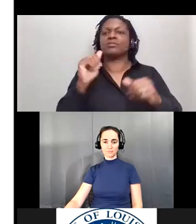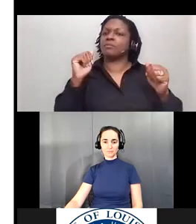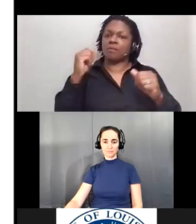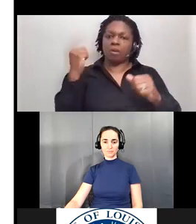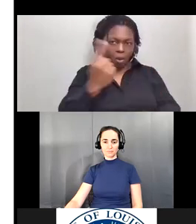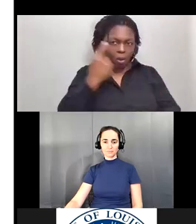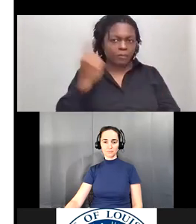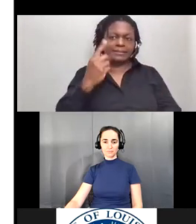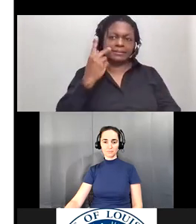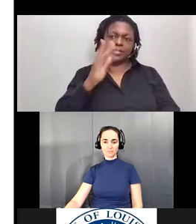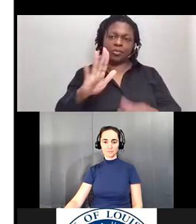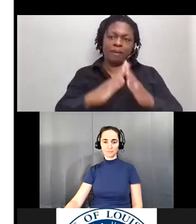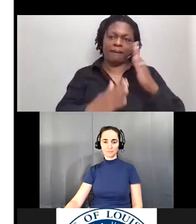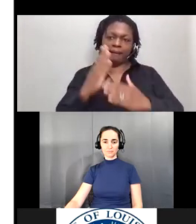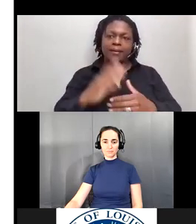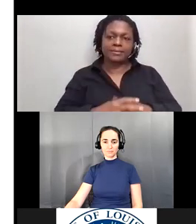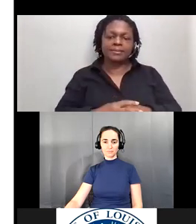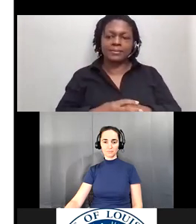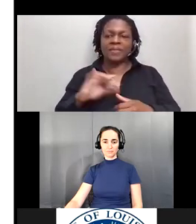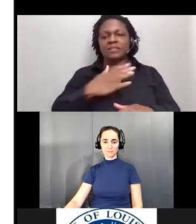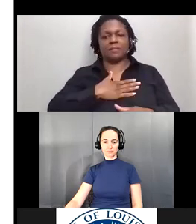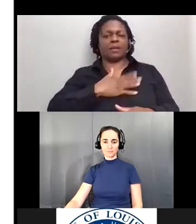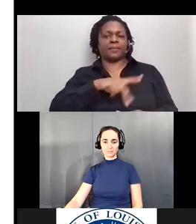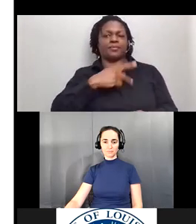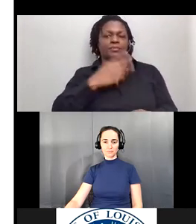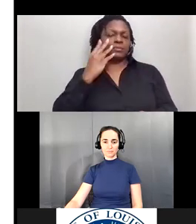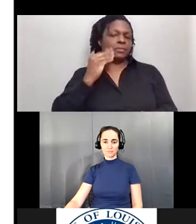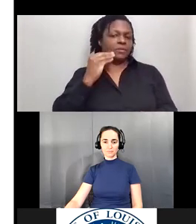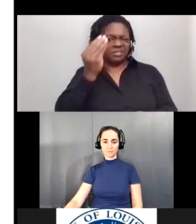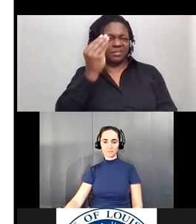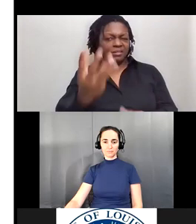16:08:12 And that's from personal experience to keep them out of your pockets and makes